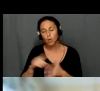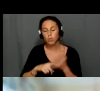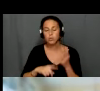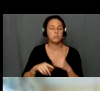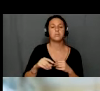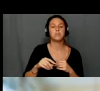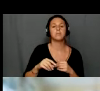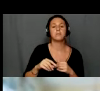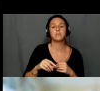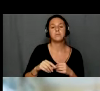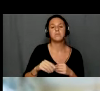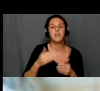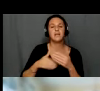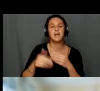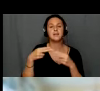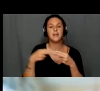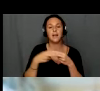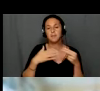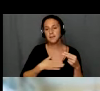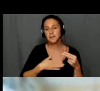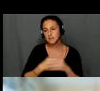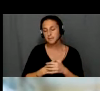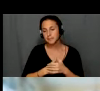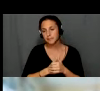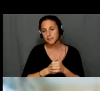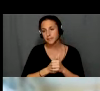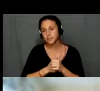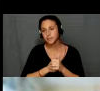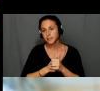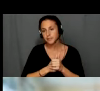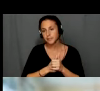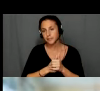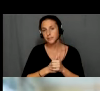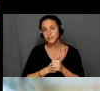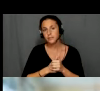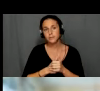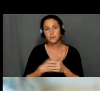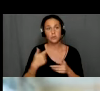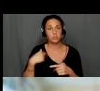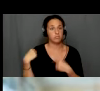Thanks and we we've been around for a little over 10 years,